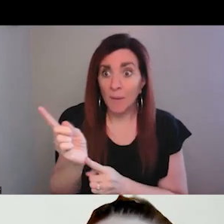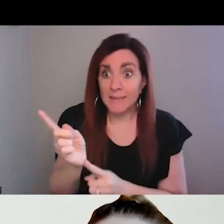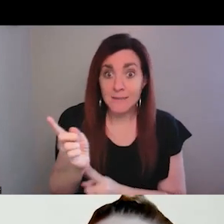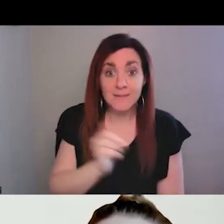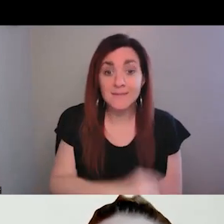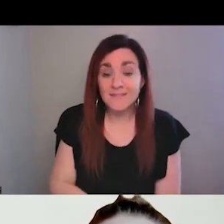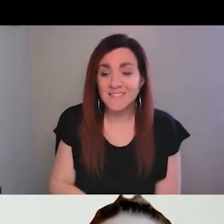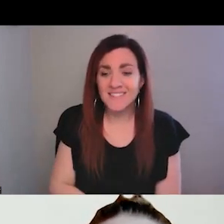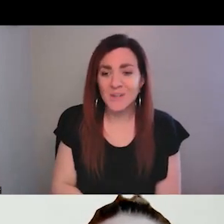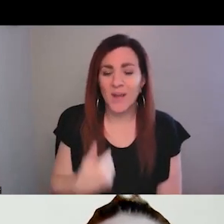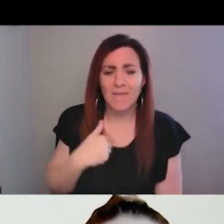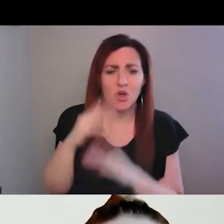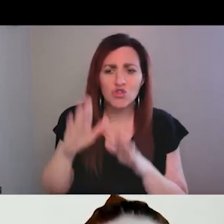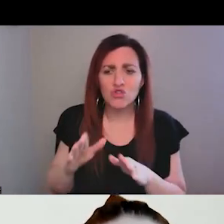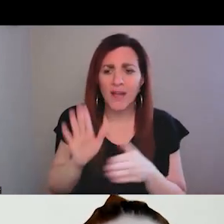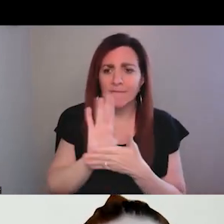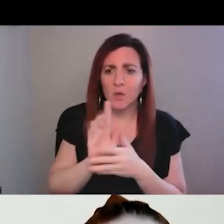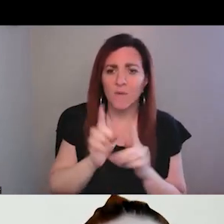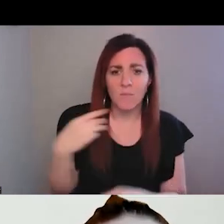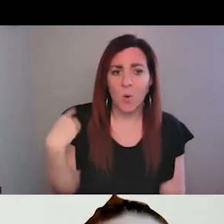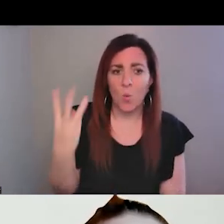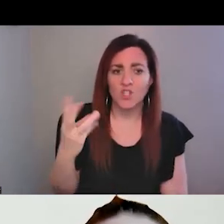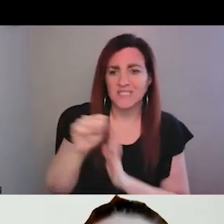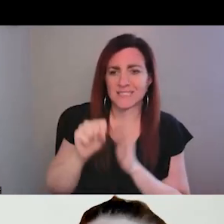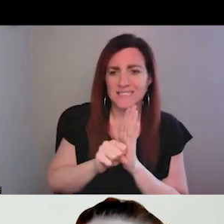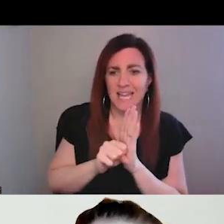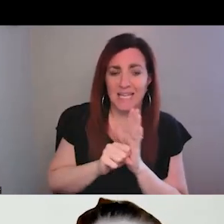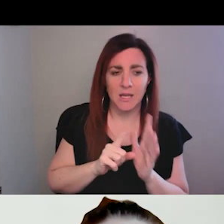HAD THAT GREAT CLIP FROM WASHINGTON STATE. ONE OTHER WASHINGTON